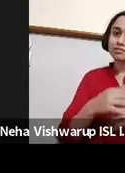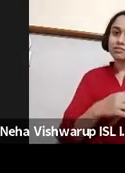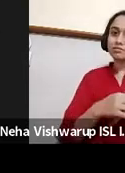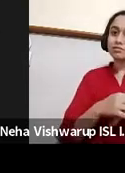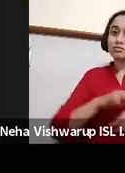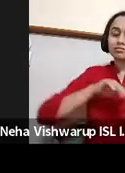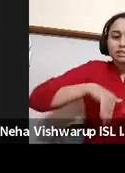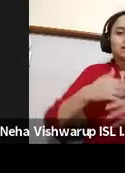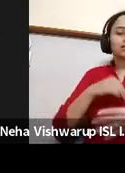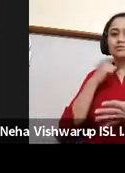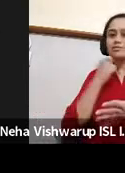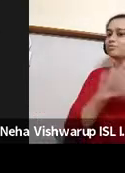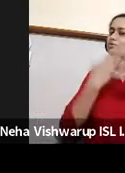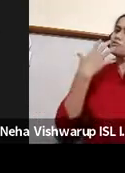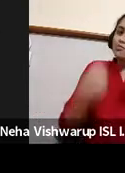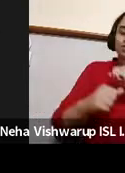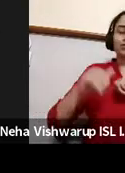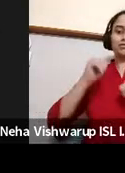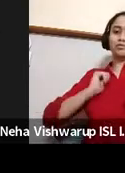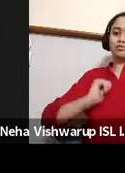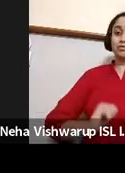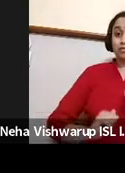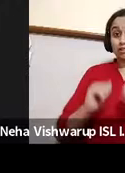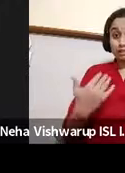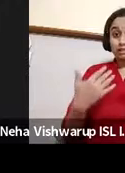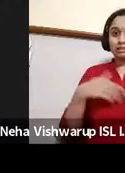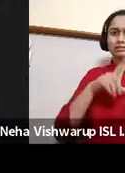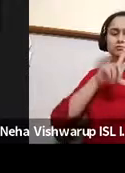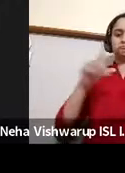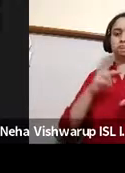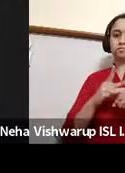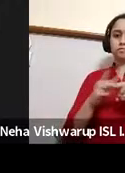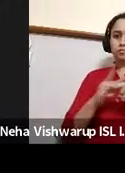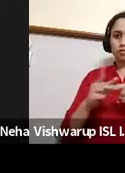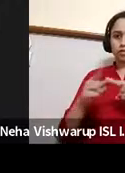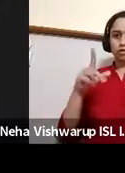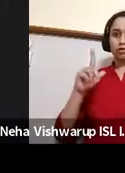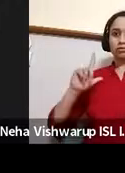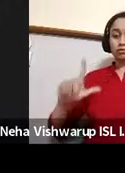desire for smartness signaling a degree of professional and so socioeconomic mobility